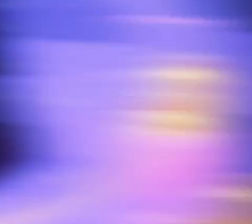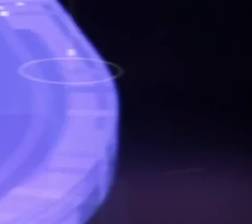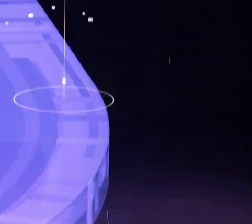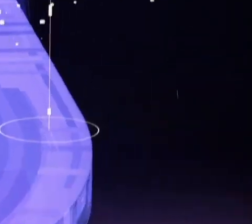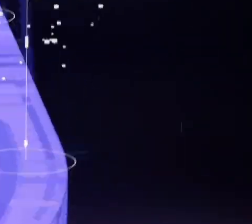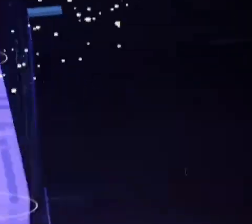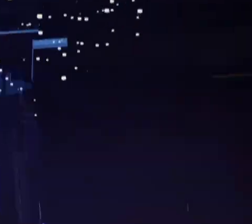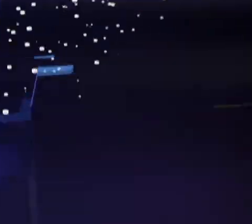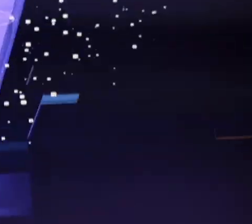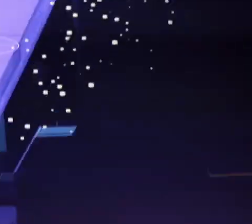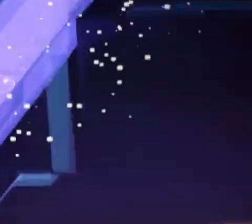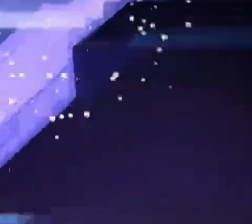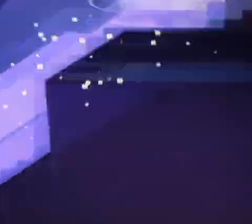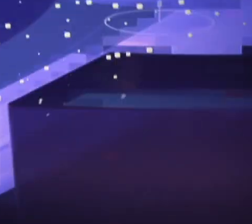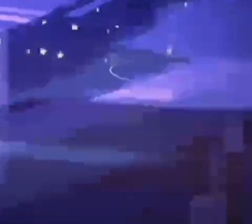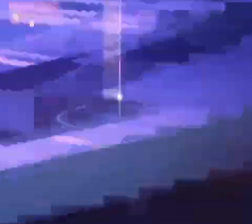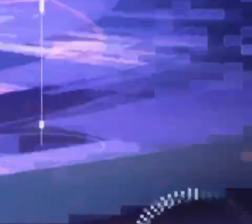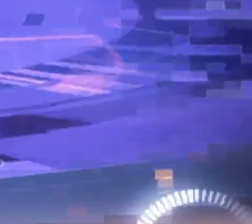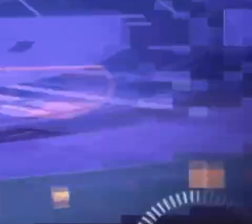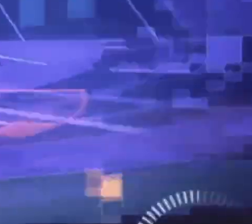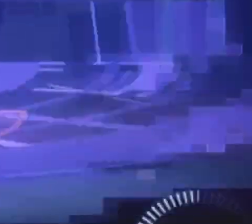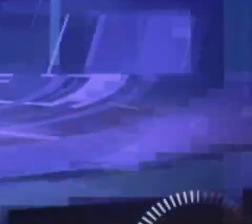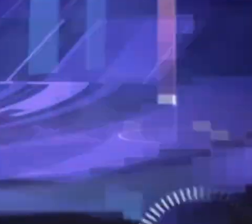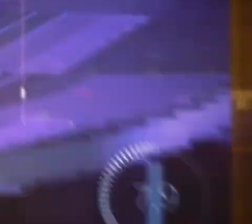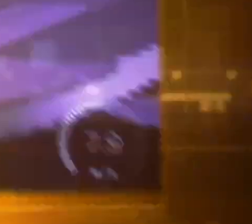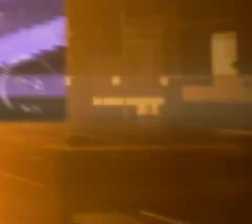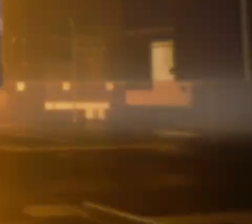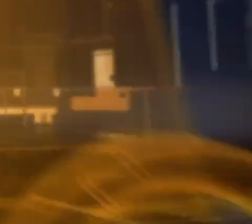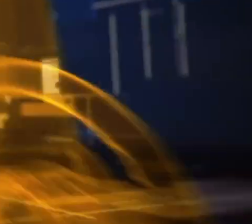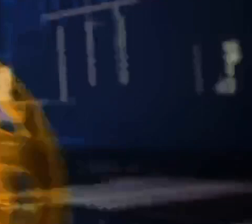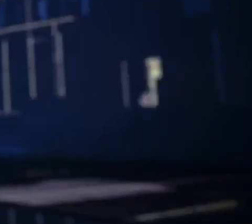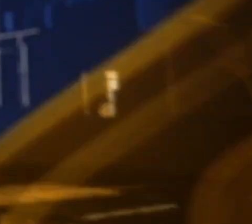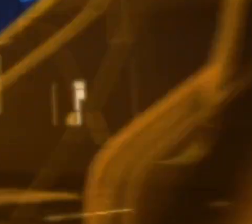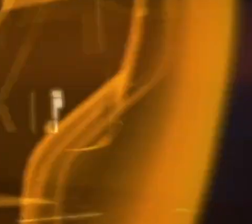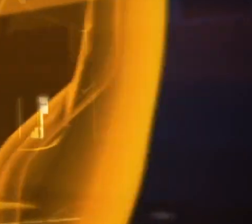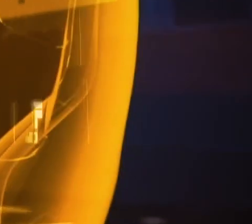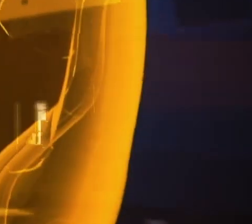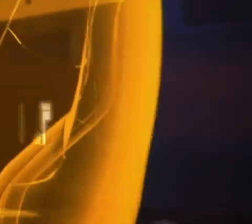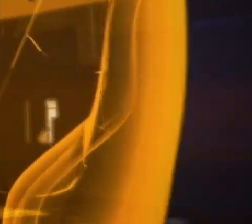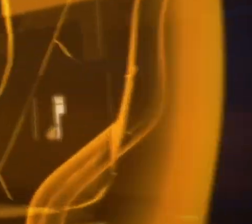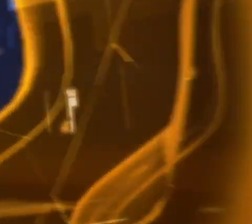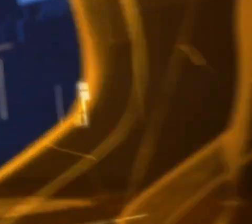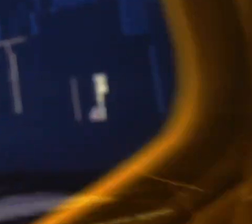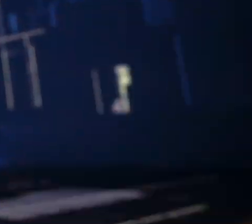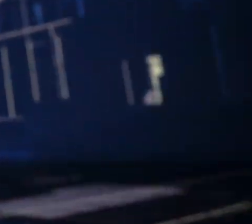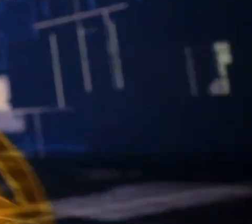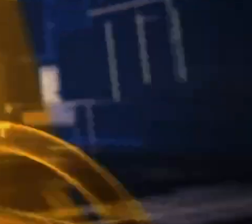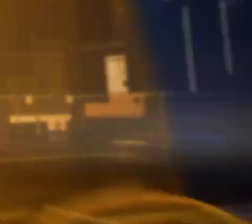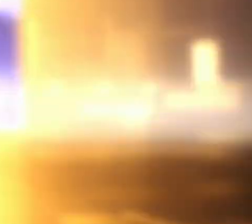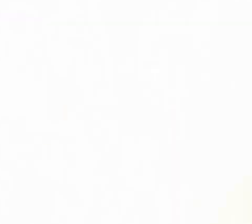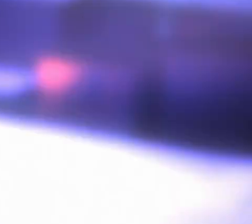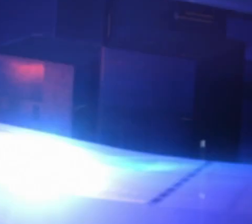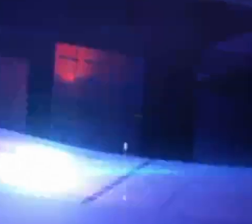All new AWS DeepRacer Arcades will let you skip the coding, grab the wheel, and race head-to-head against AI.